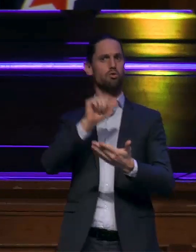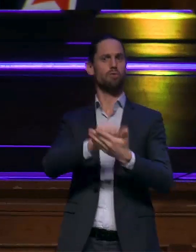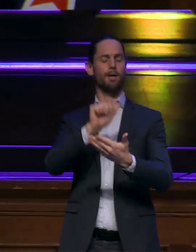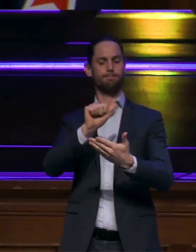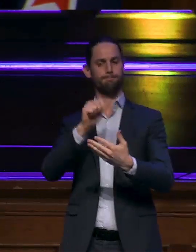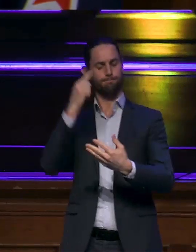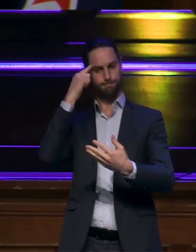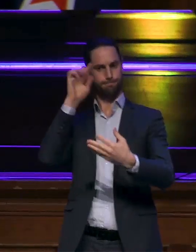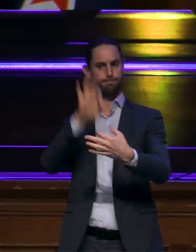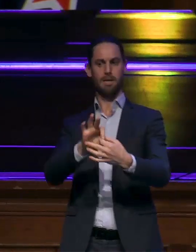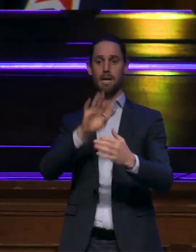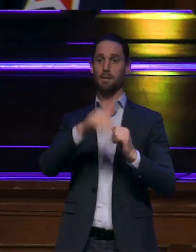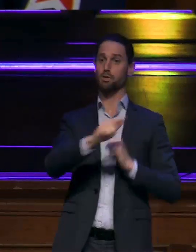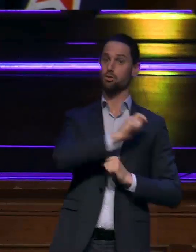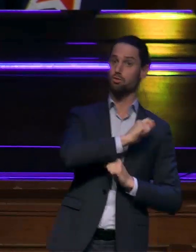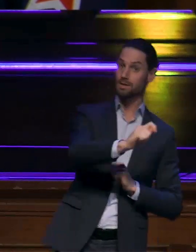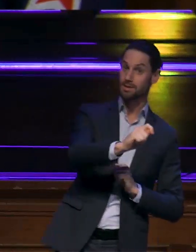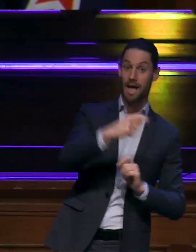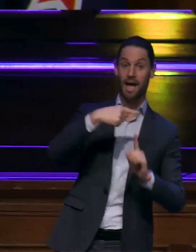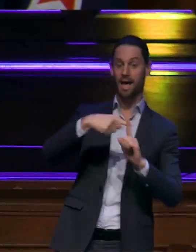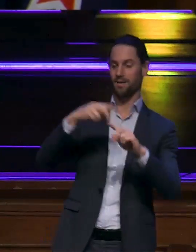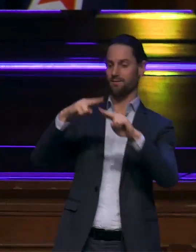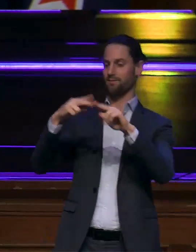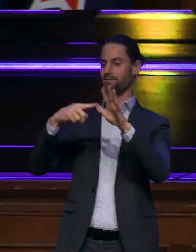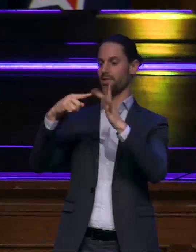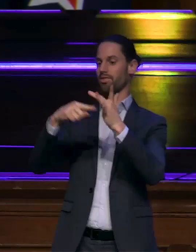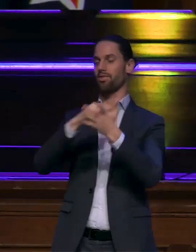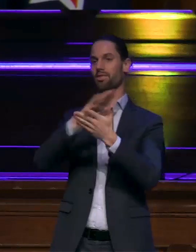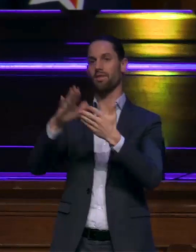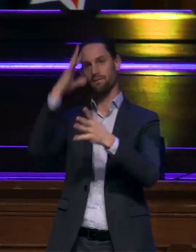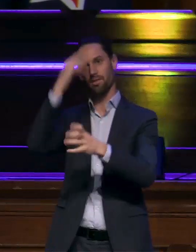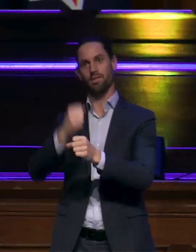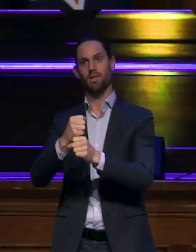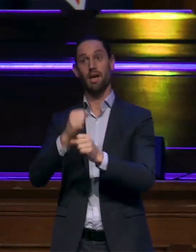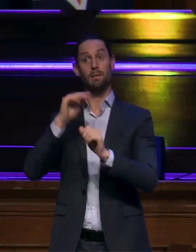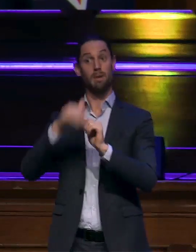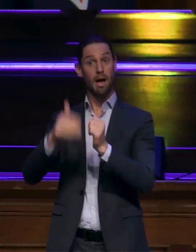much trust and faith you still have in democratic institutions in the